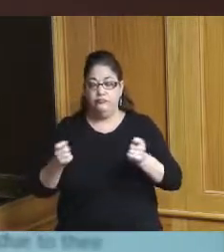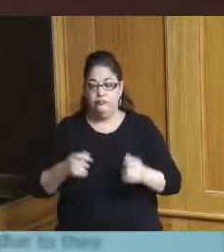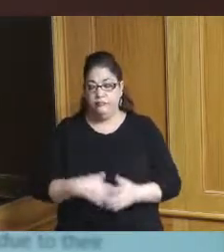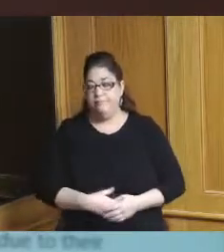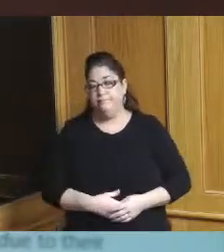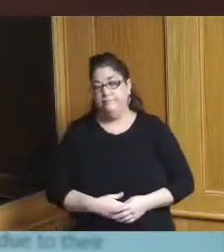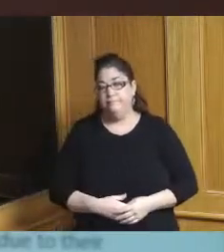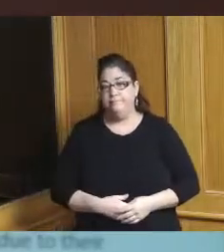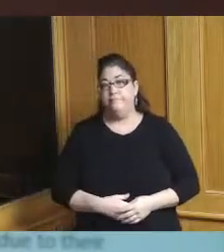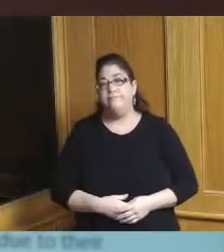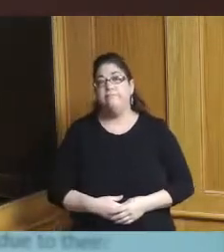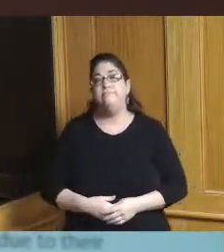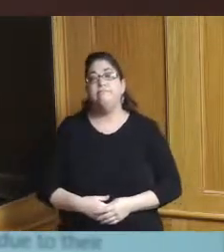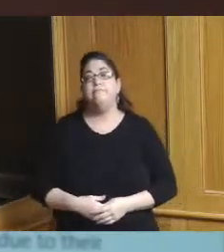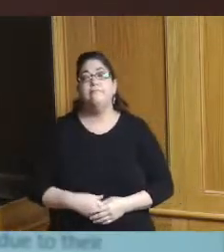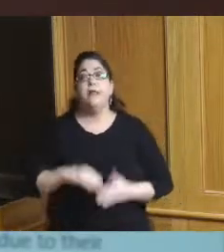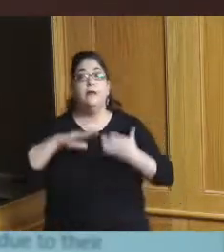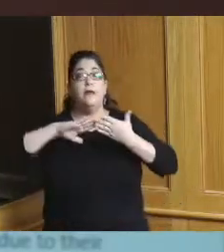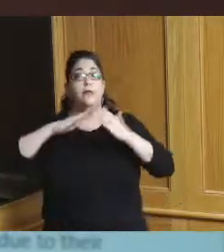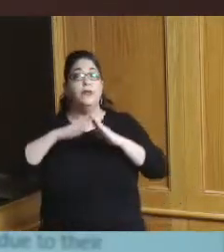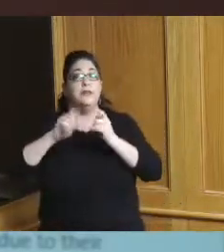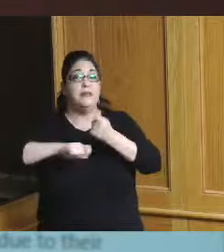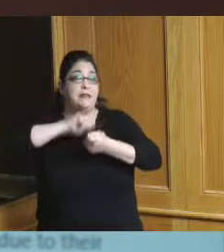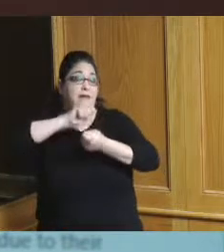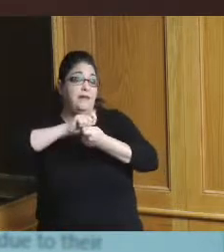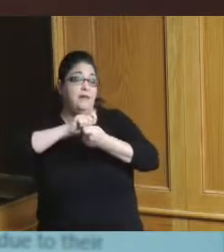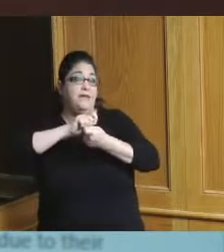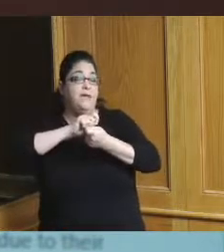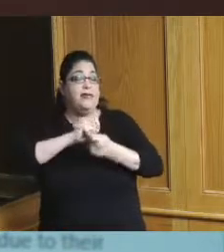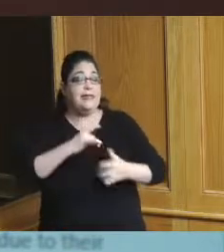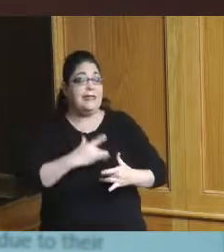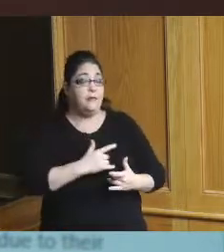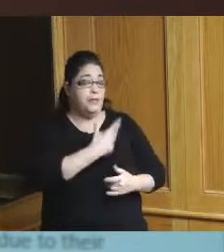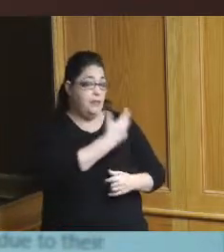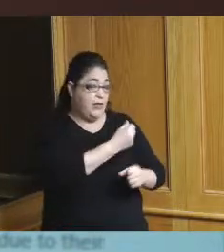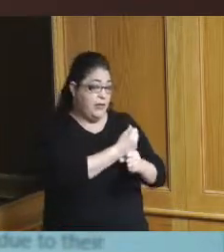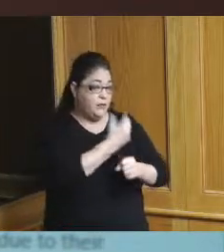these community specific projects happen in three-year buckets so here's an example of